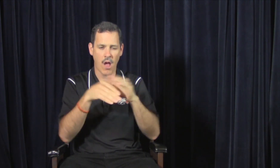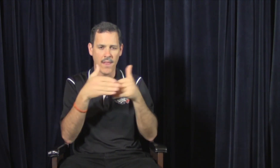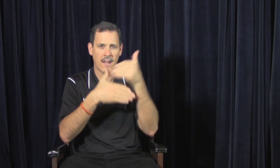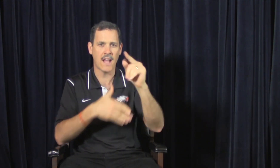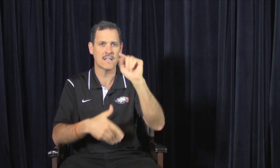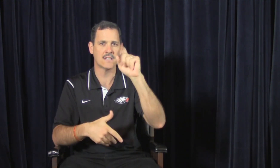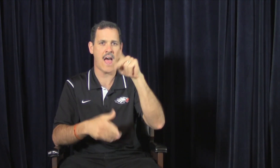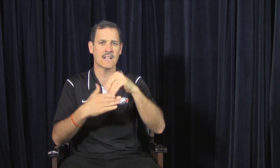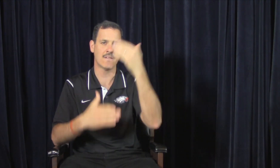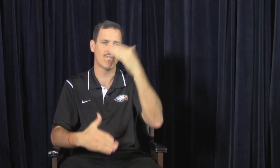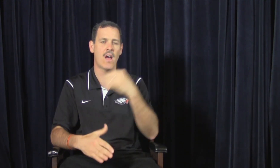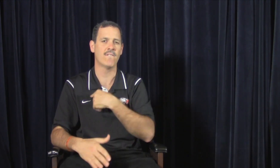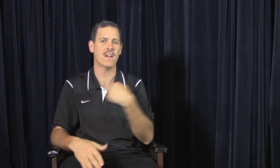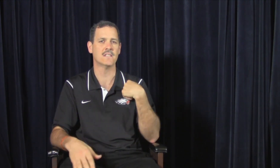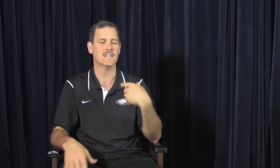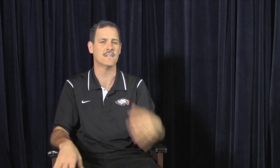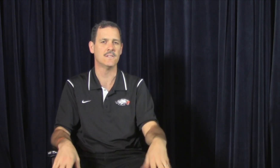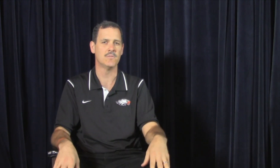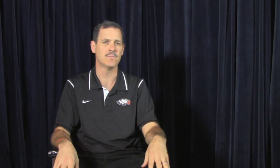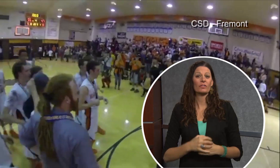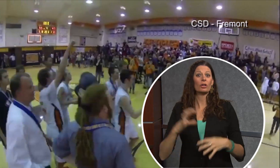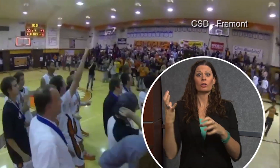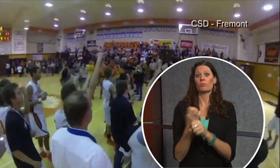STAY FOCUSED ON THE NEXT TASK IN FRONT OF US